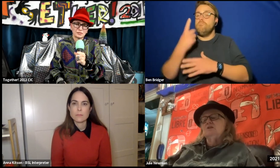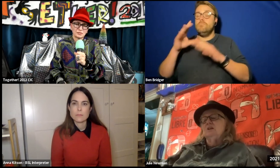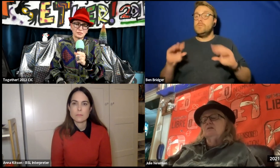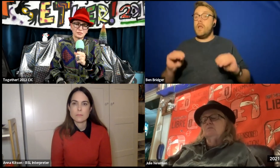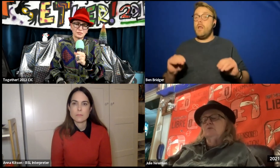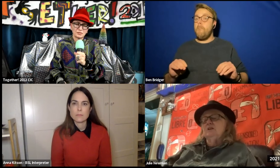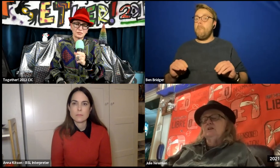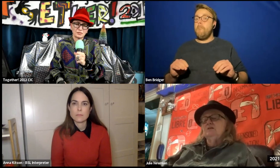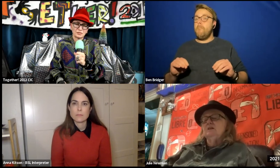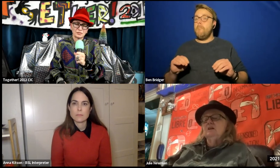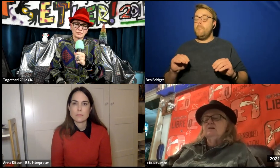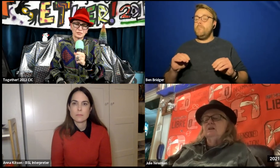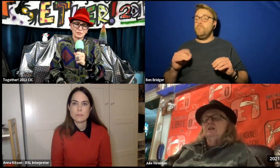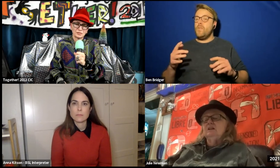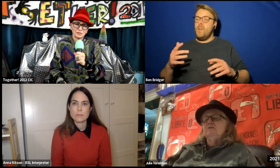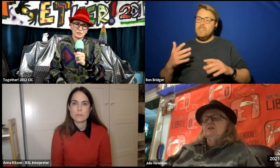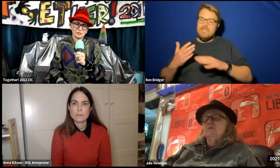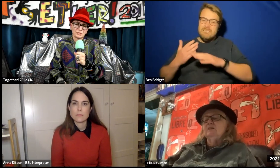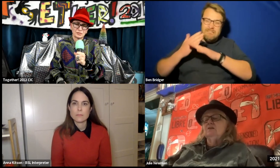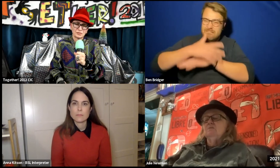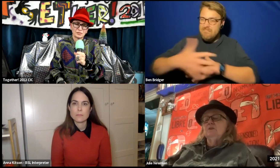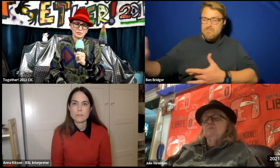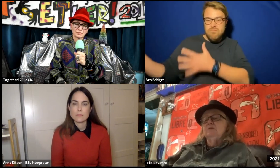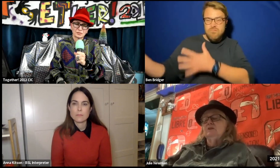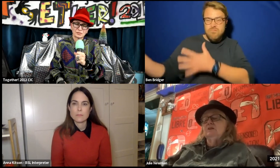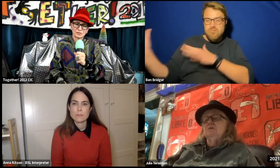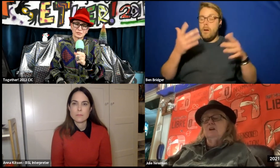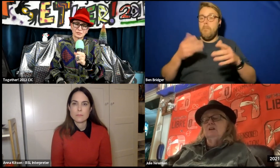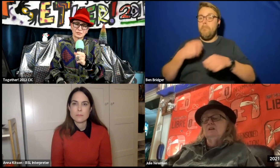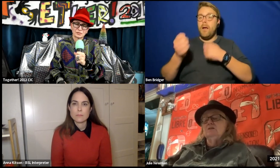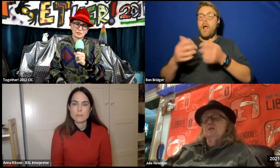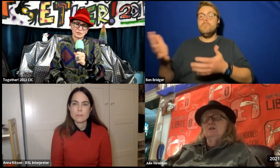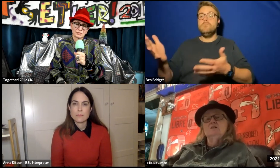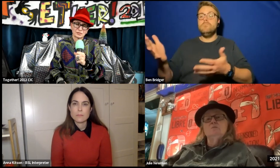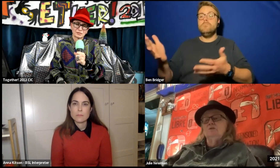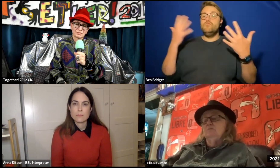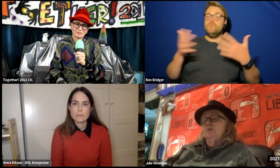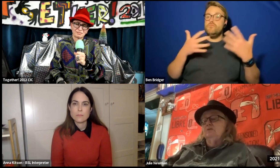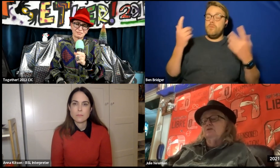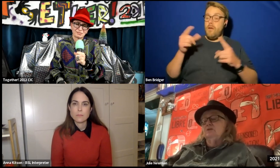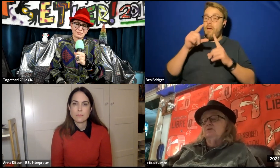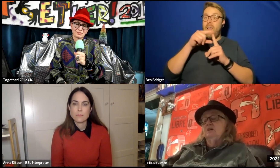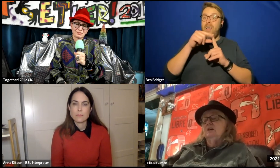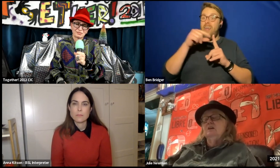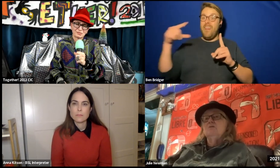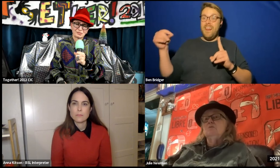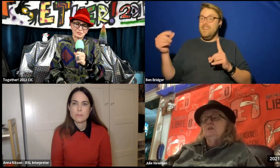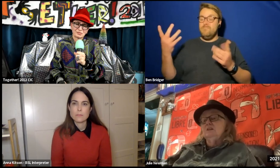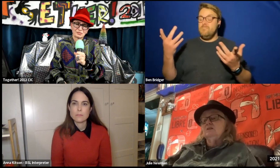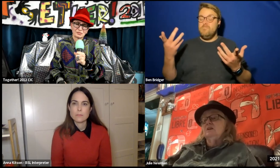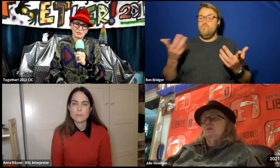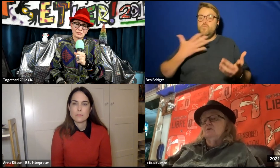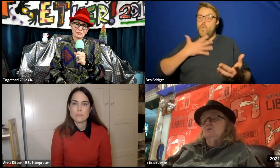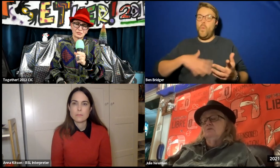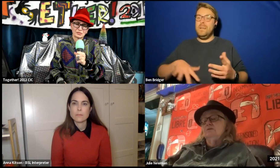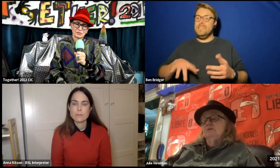The fury becomes a gentle breeze. The leaves having no purpose in remaining tight Upon the branches, release their hold.